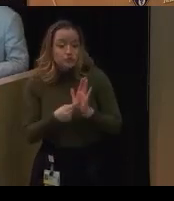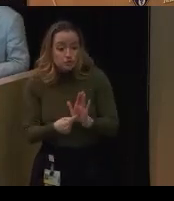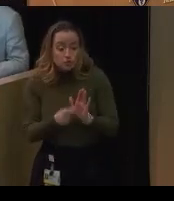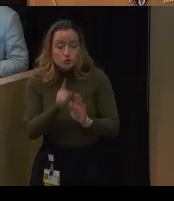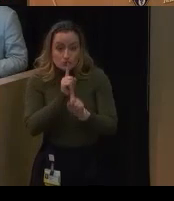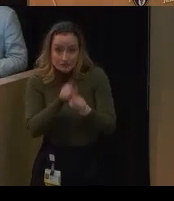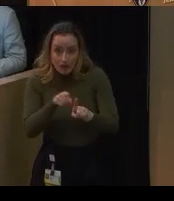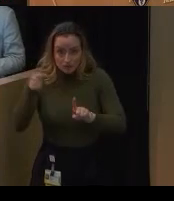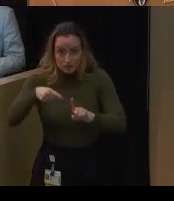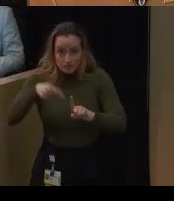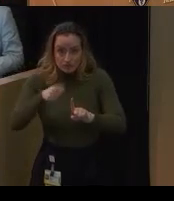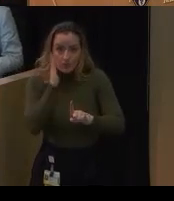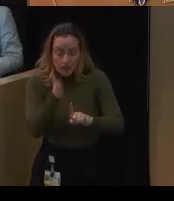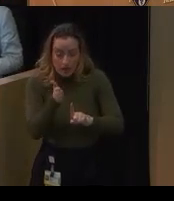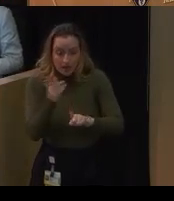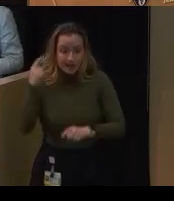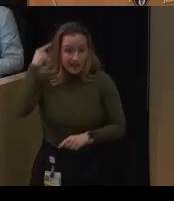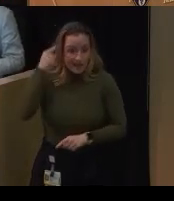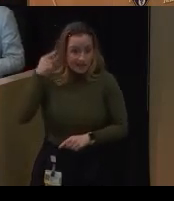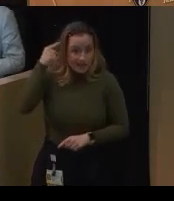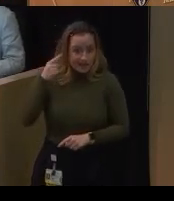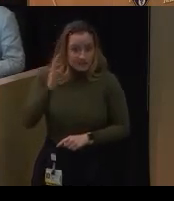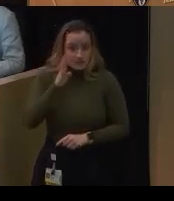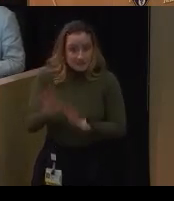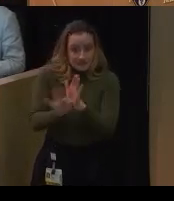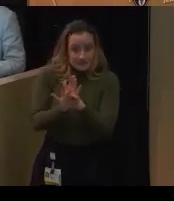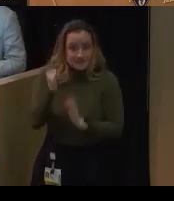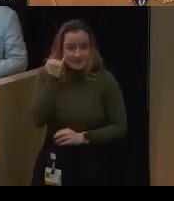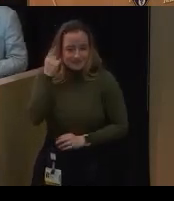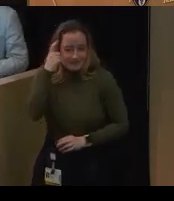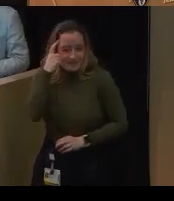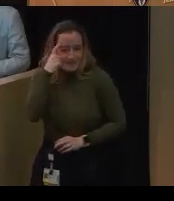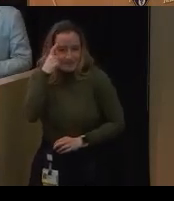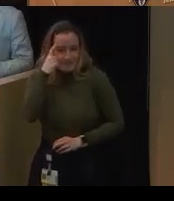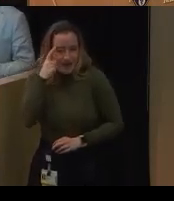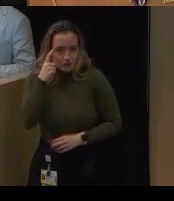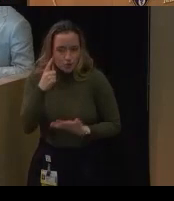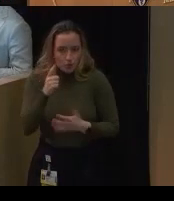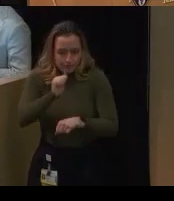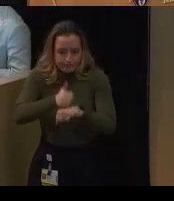that this region is particularly selective for mental state information for example in studies